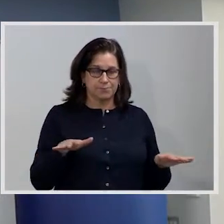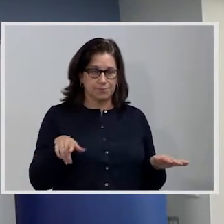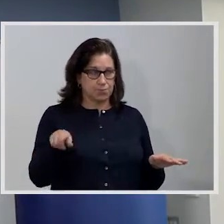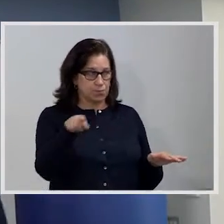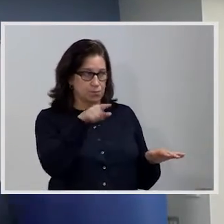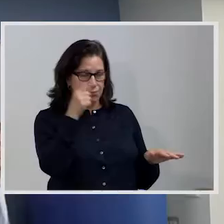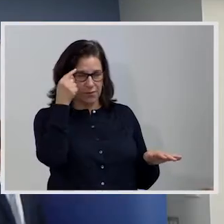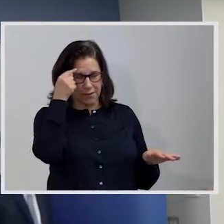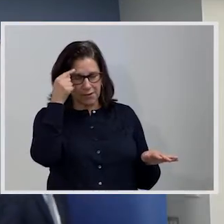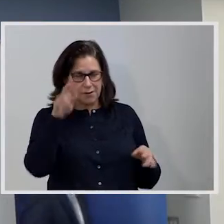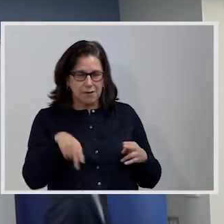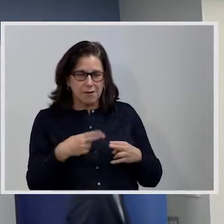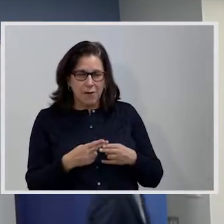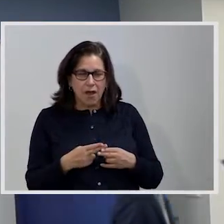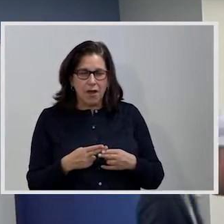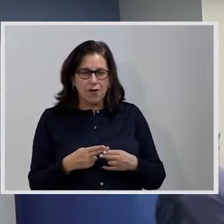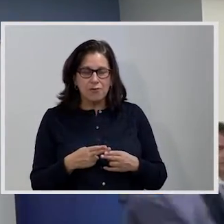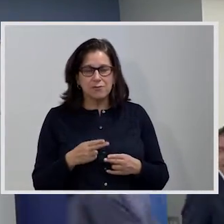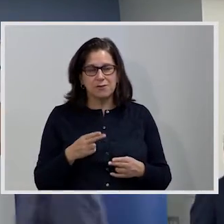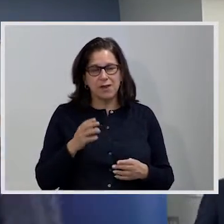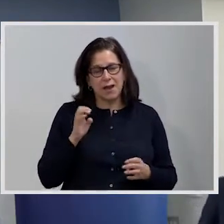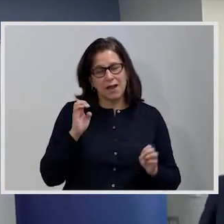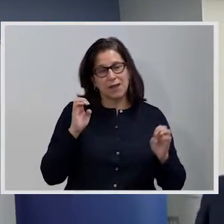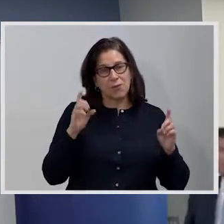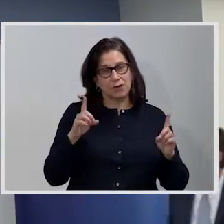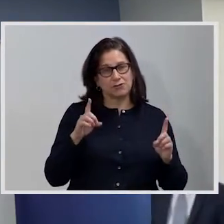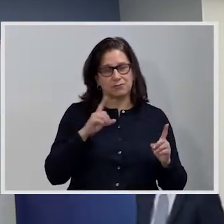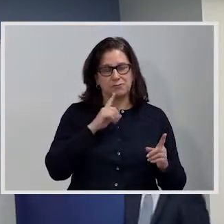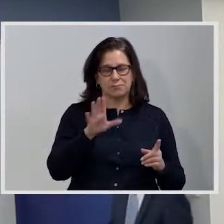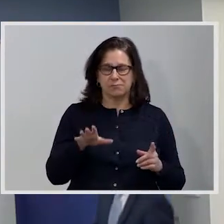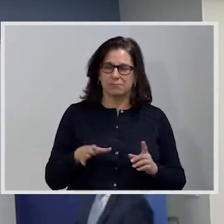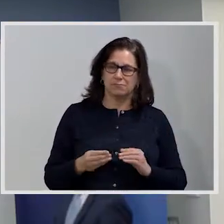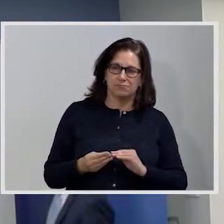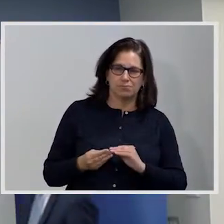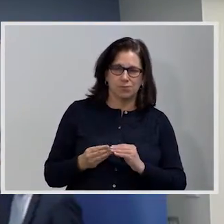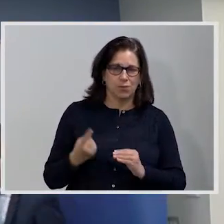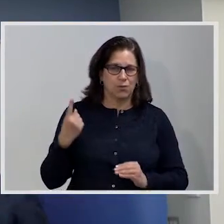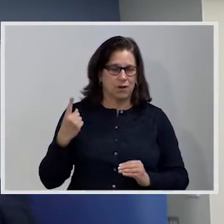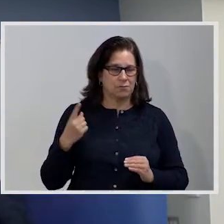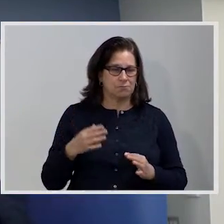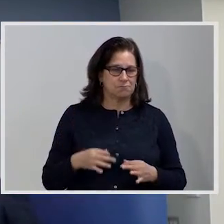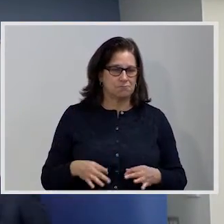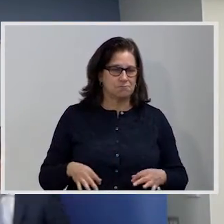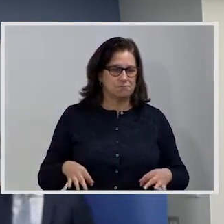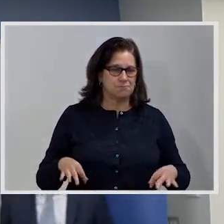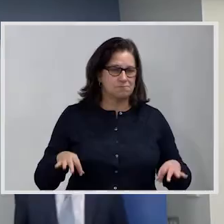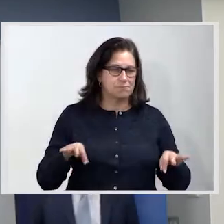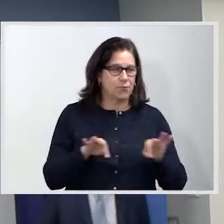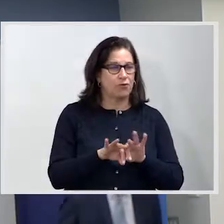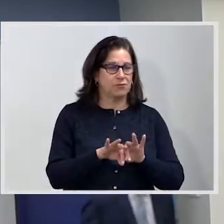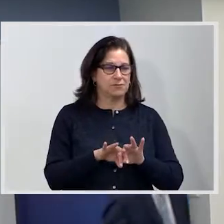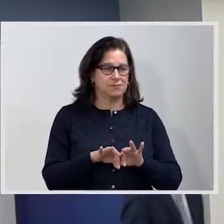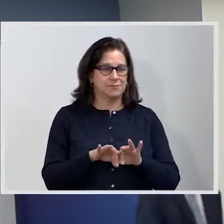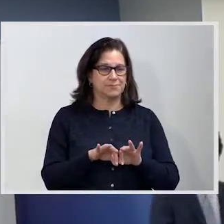I ALSO KNOW THAT WE ARE SEEING SOME PROGRESS, BUT WE ARE NOT THERE YET. AND WE NEED TO DOUBLE DOWN ON